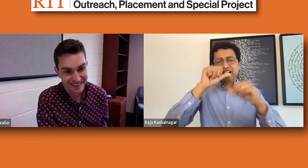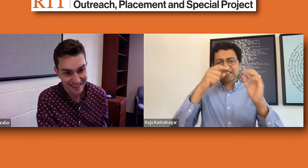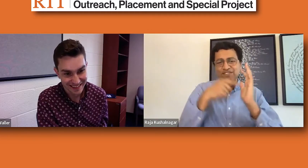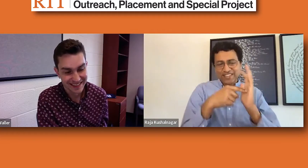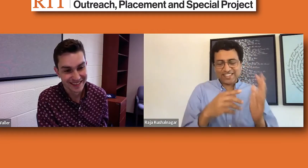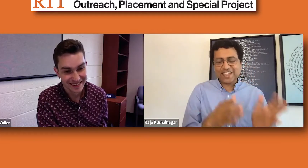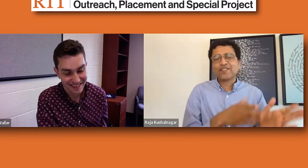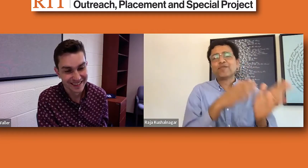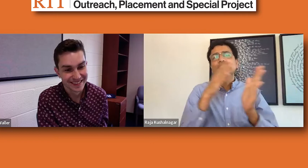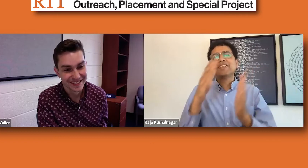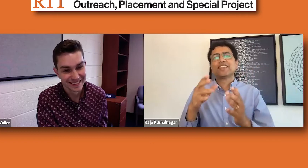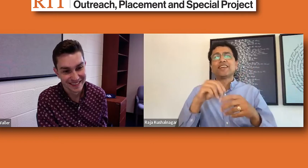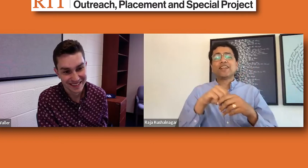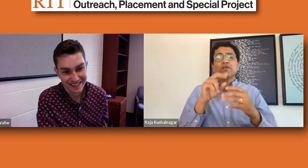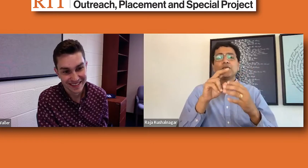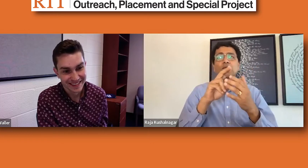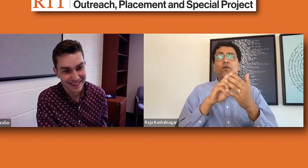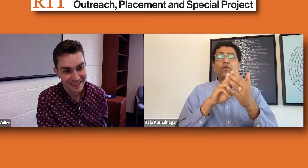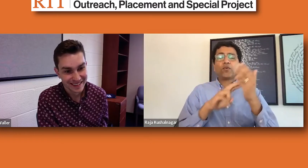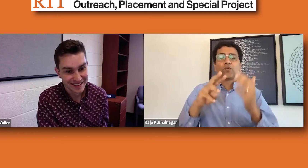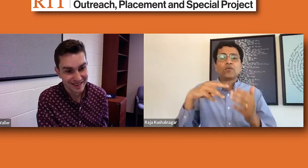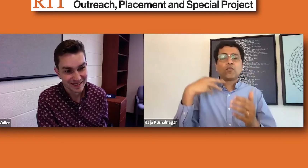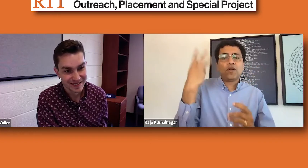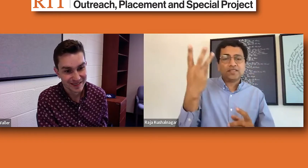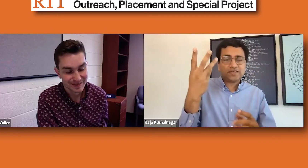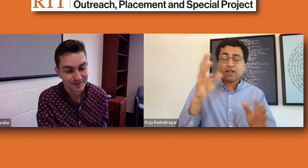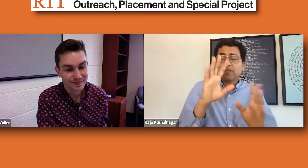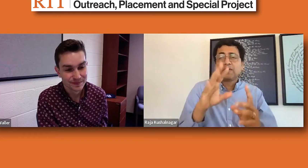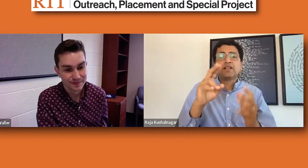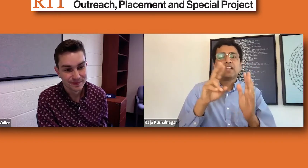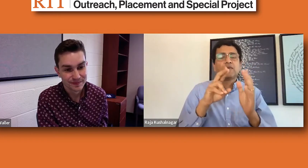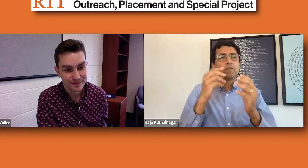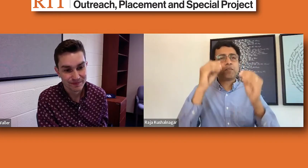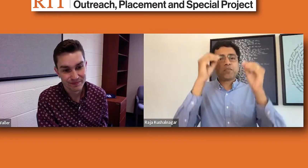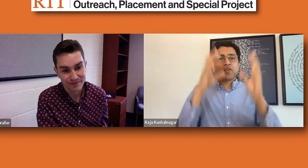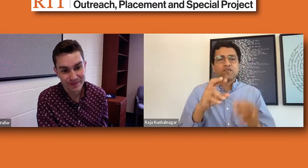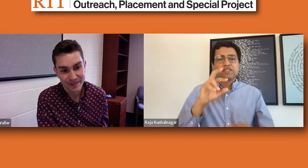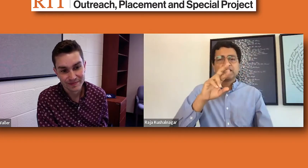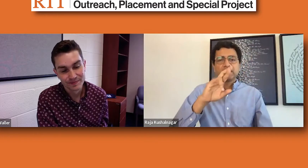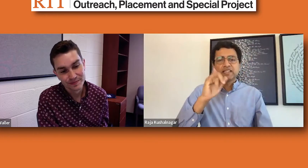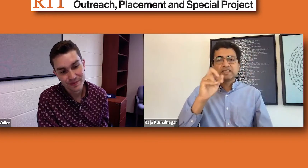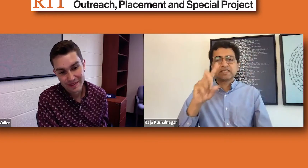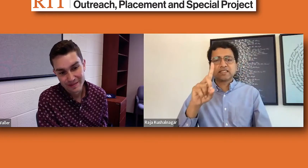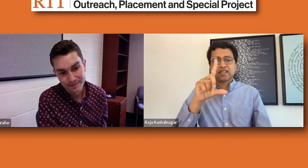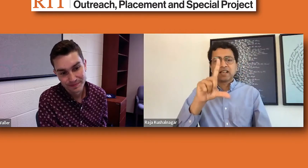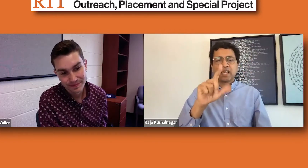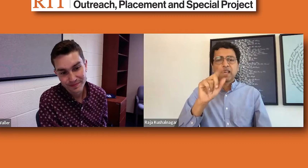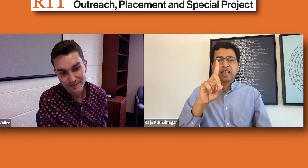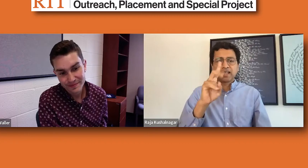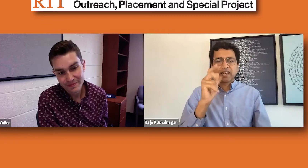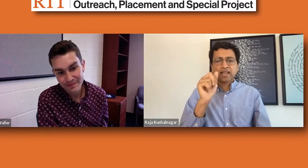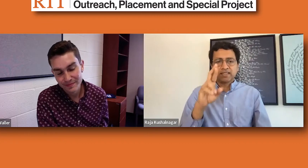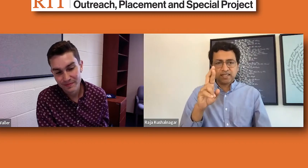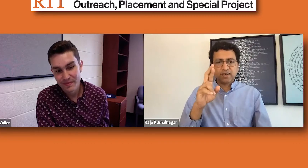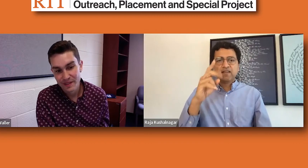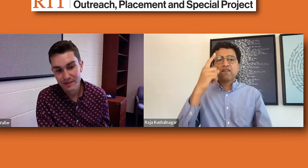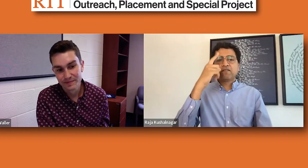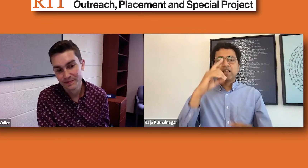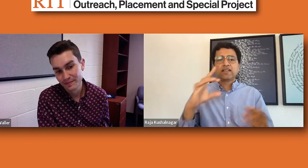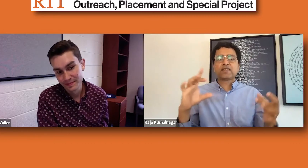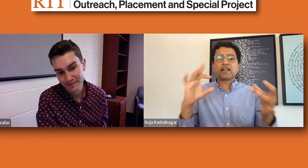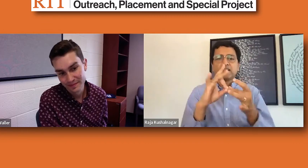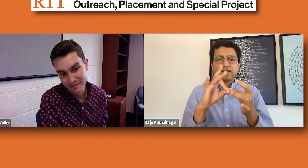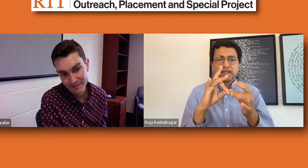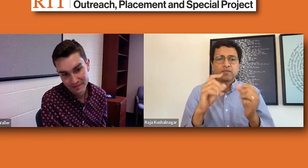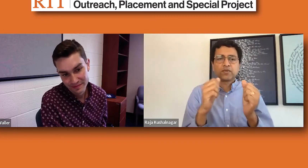I think my parents really instilled a love of science for me.